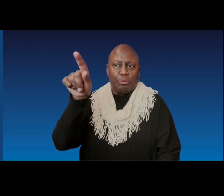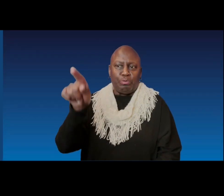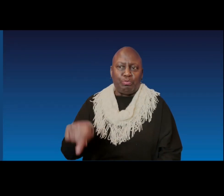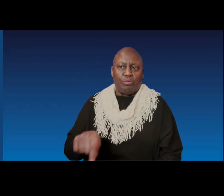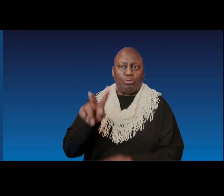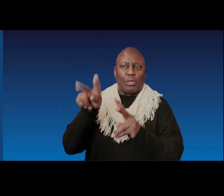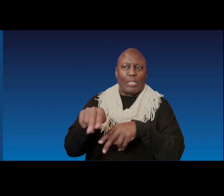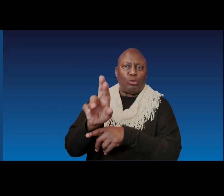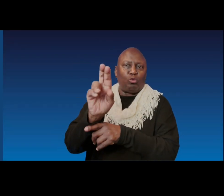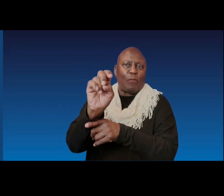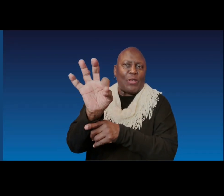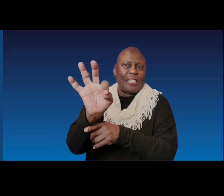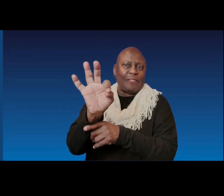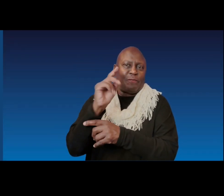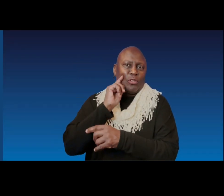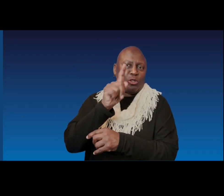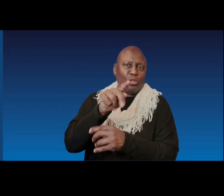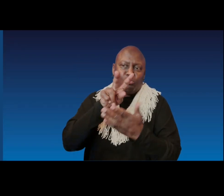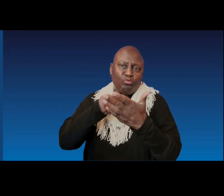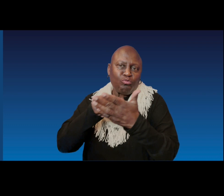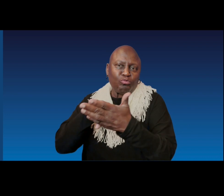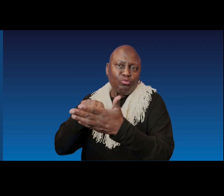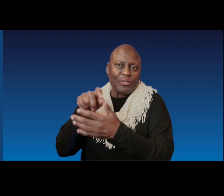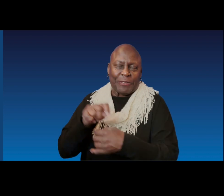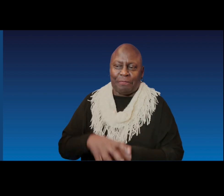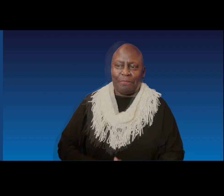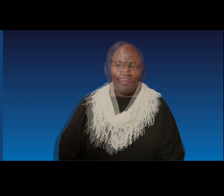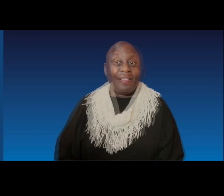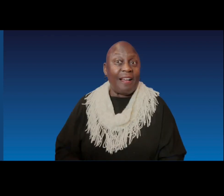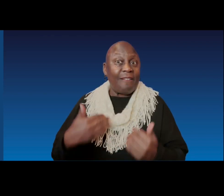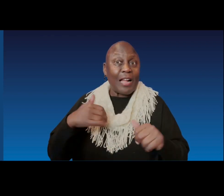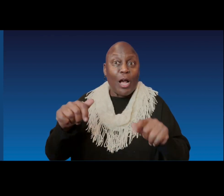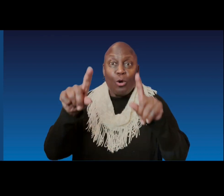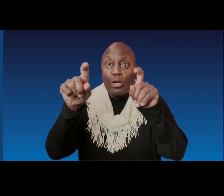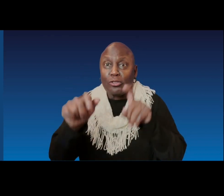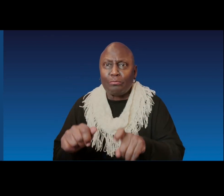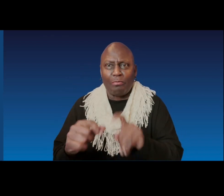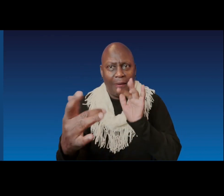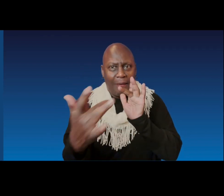These are the references if you want them. Any questions?